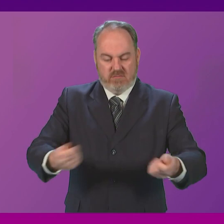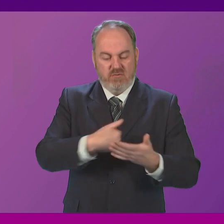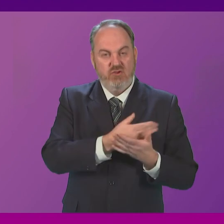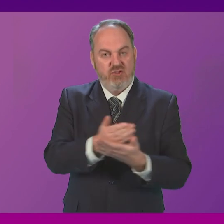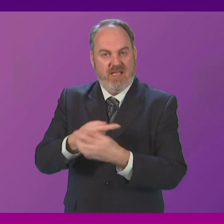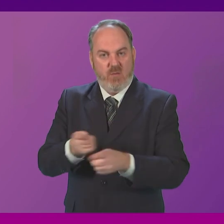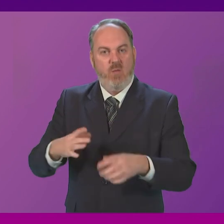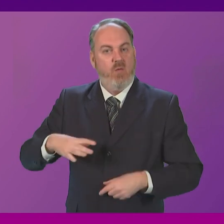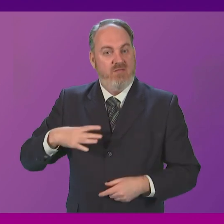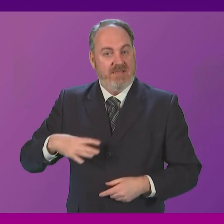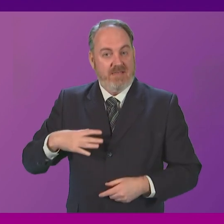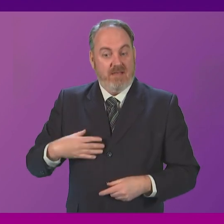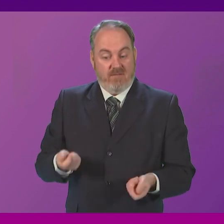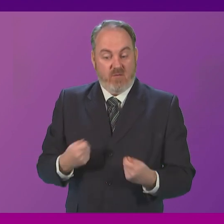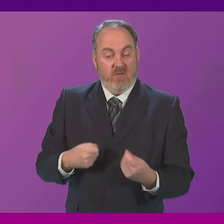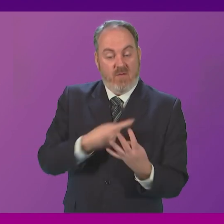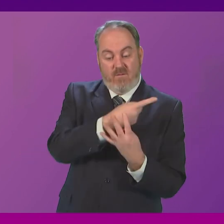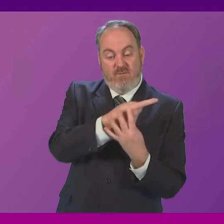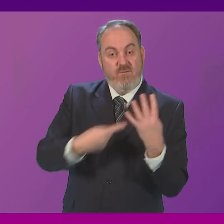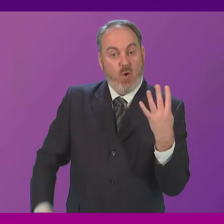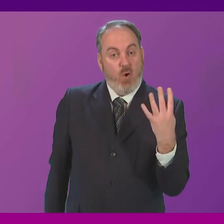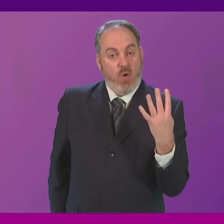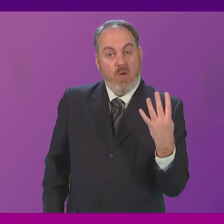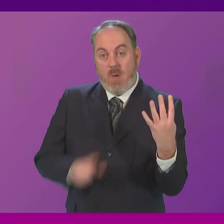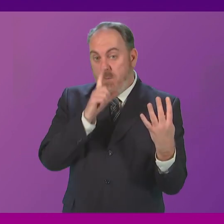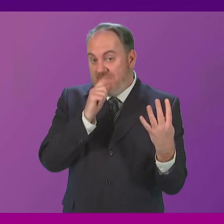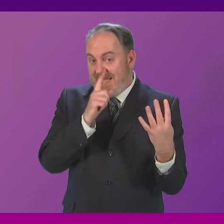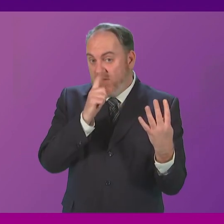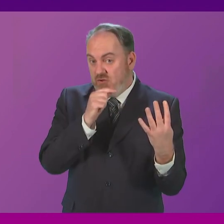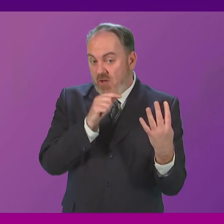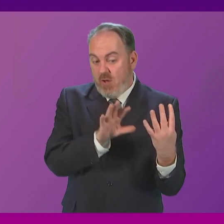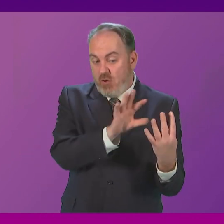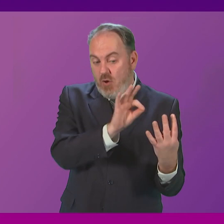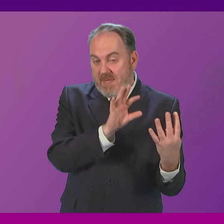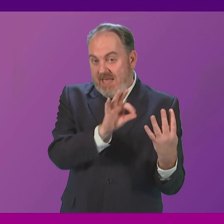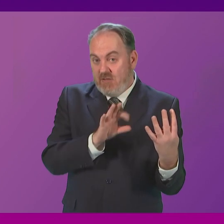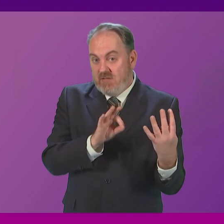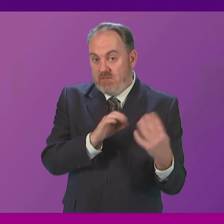I have received four valid nominations for selection of the Parliament’s nominee for First Minister.